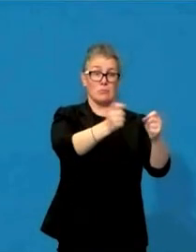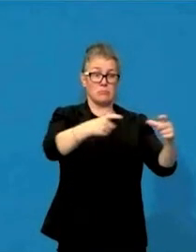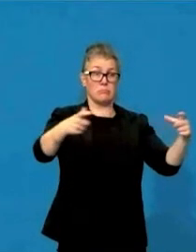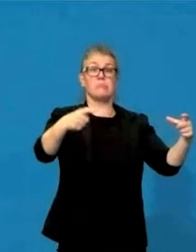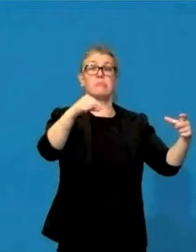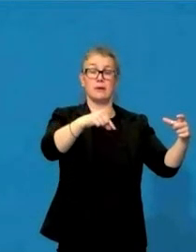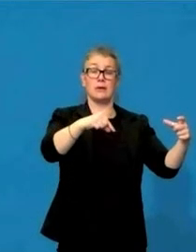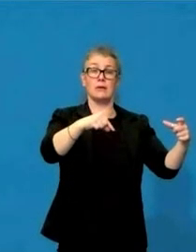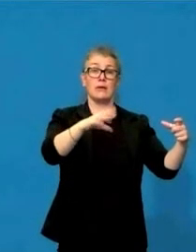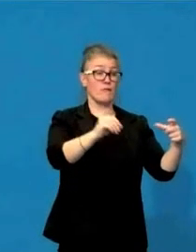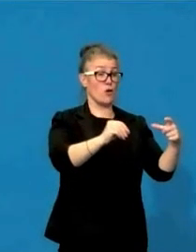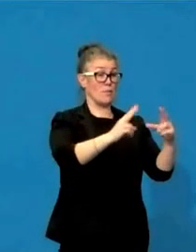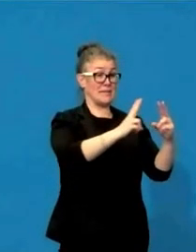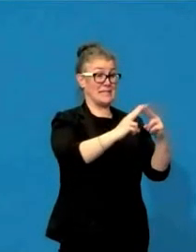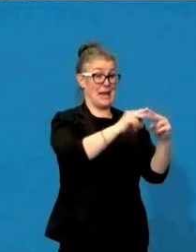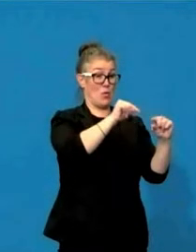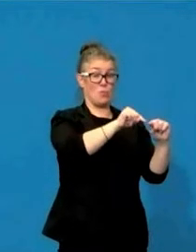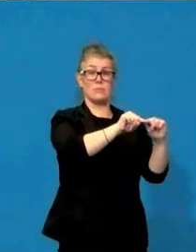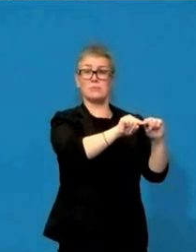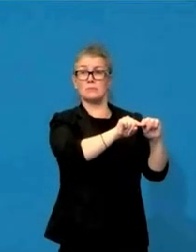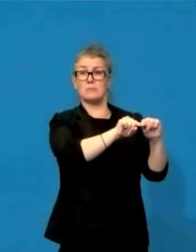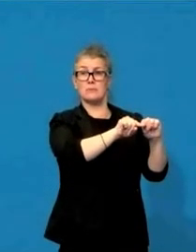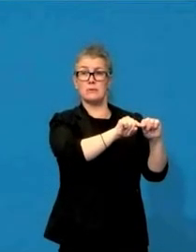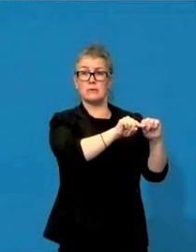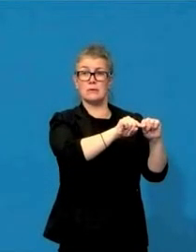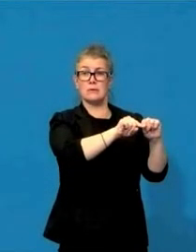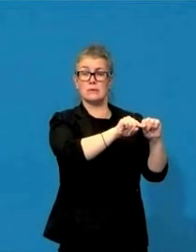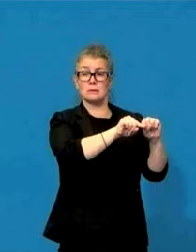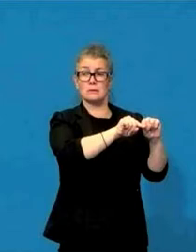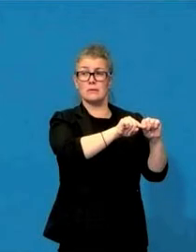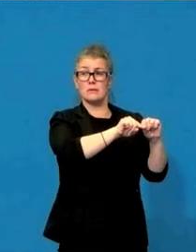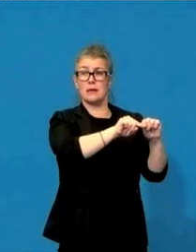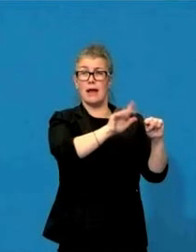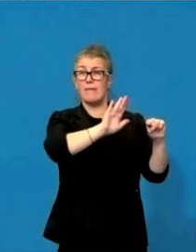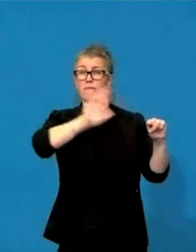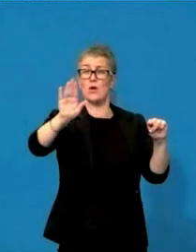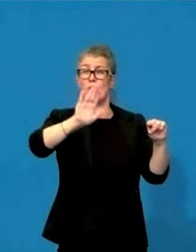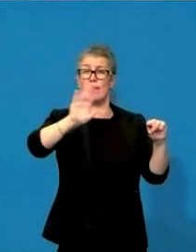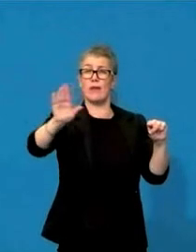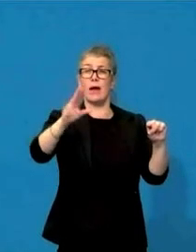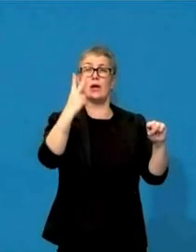town - the furthest community is about two hours' drive. Noonkanbah Community.